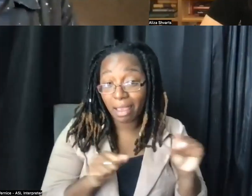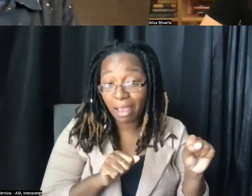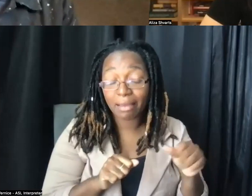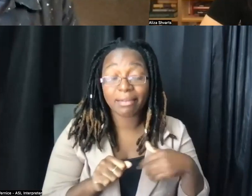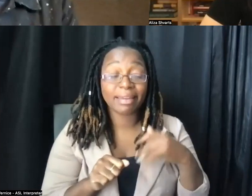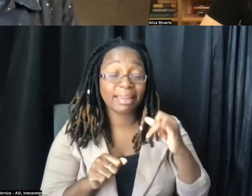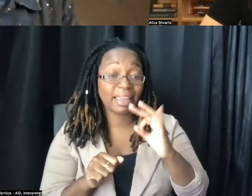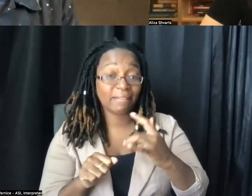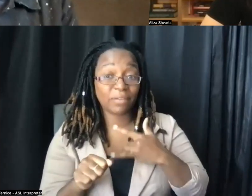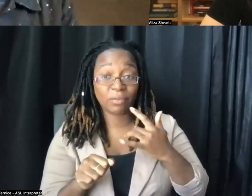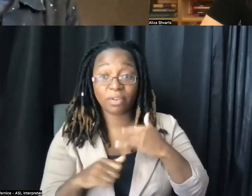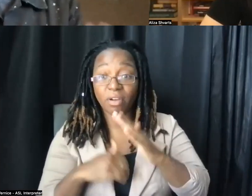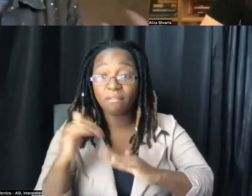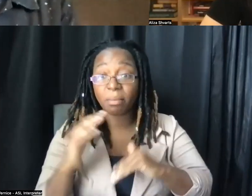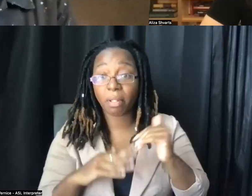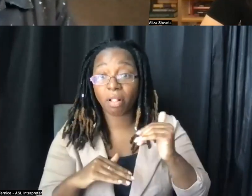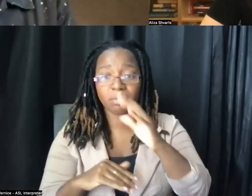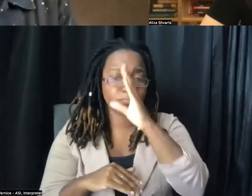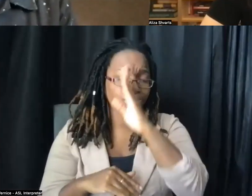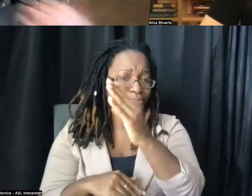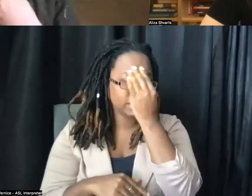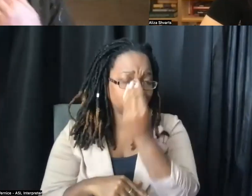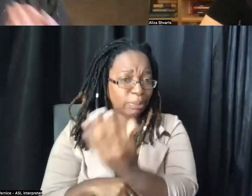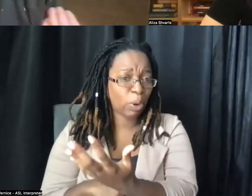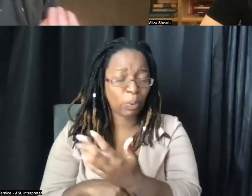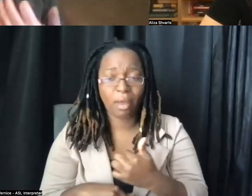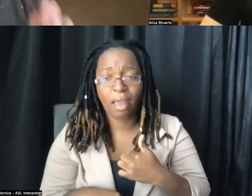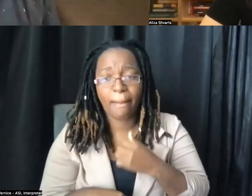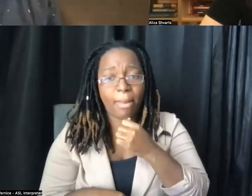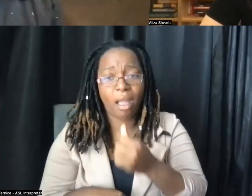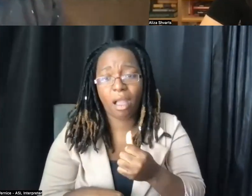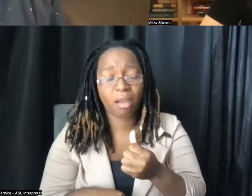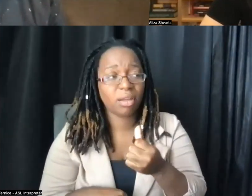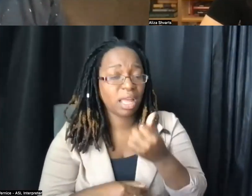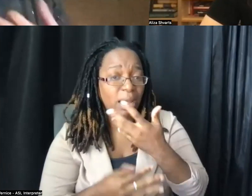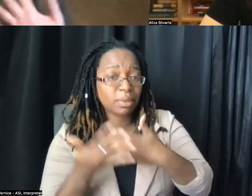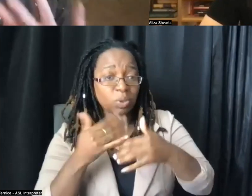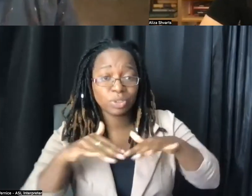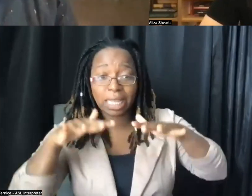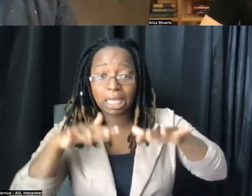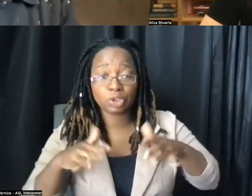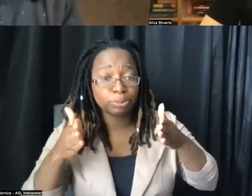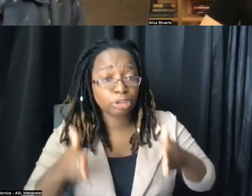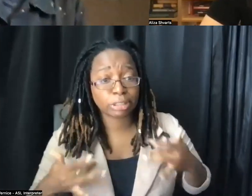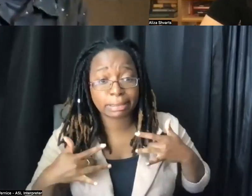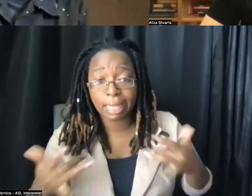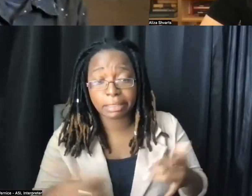to, you know, if they can, if they feel comfortable, be forthright. I am a socially anxious person.